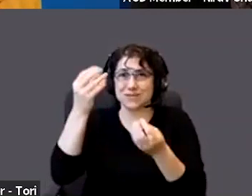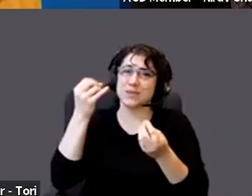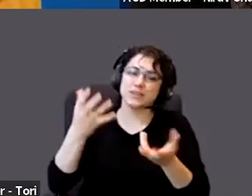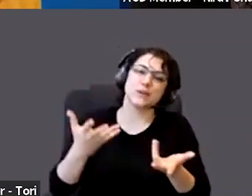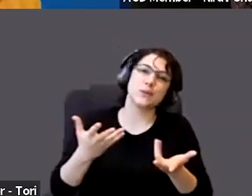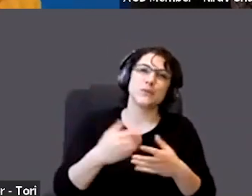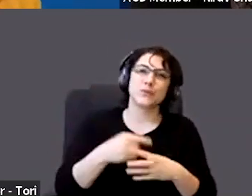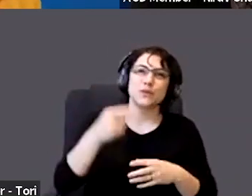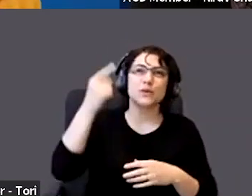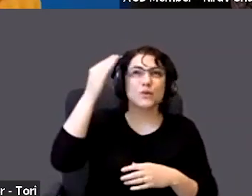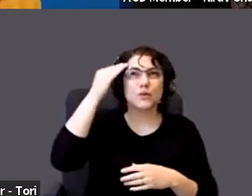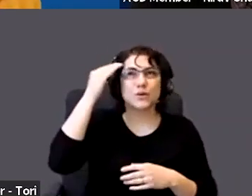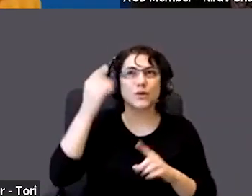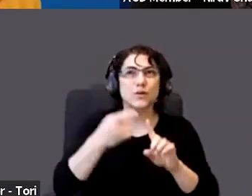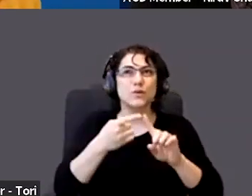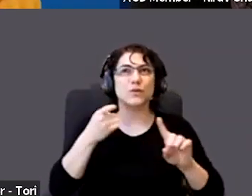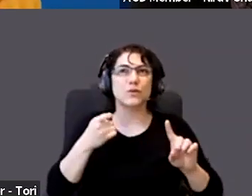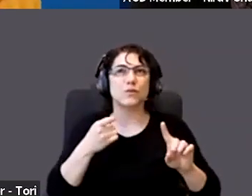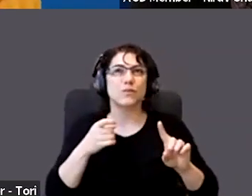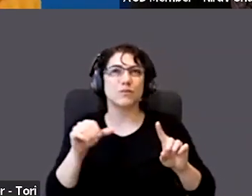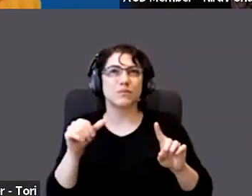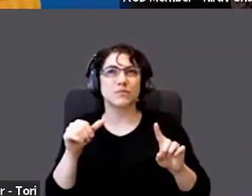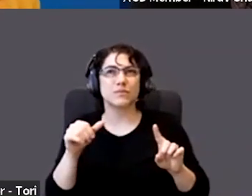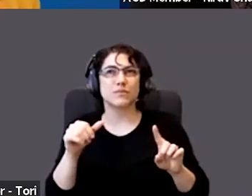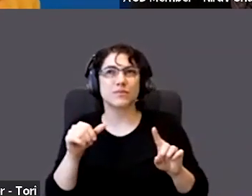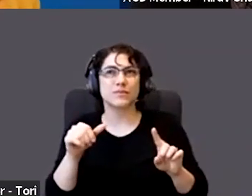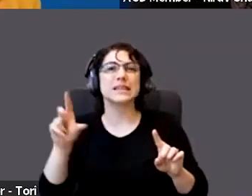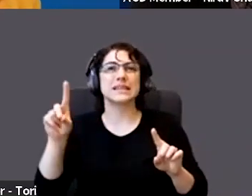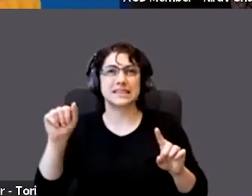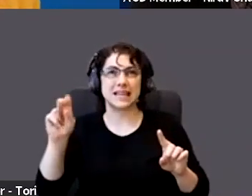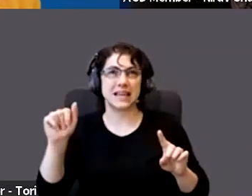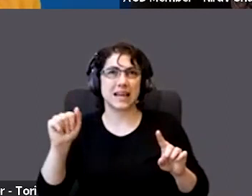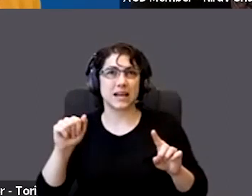from Dan Jernigan with regard to our data modernization efforts.